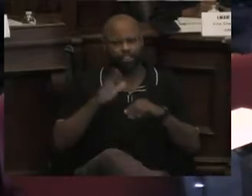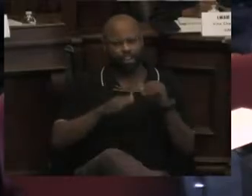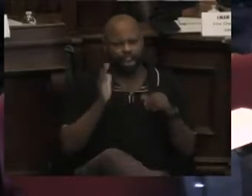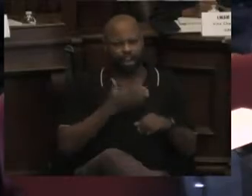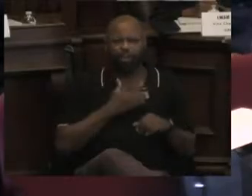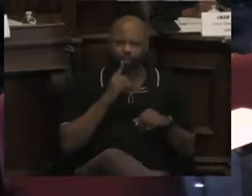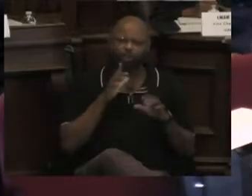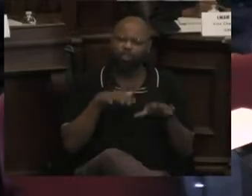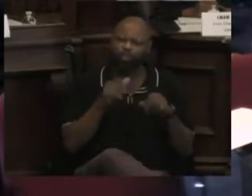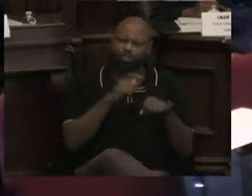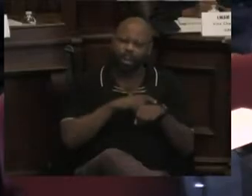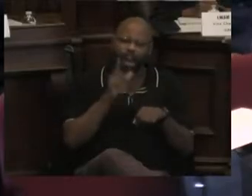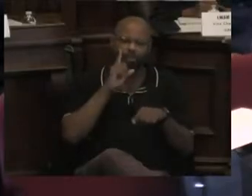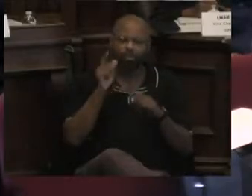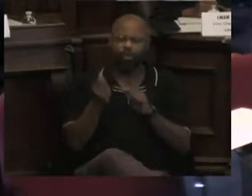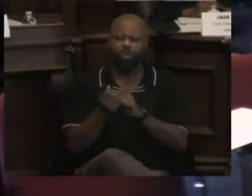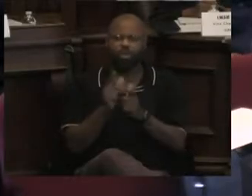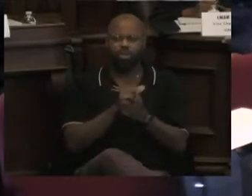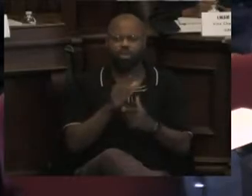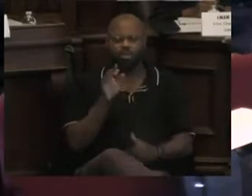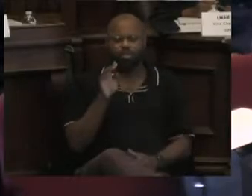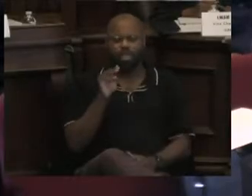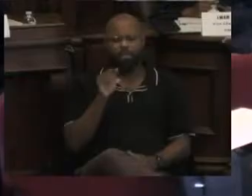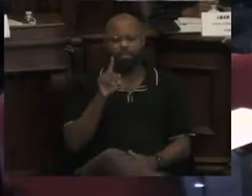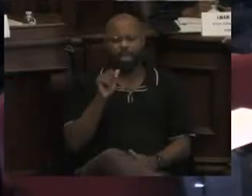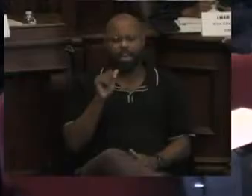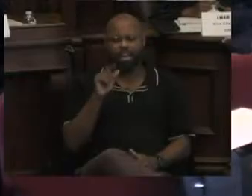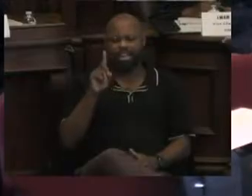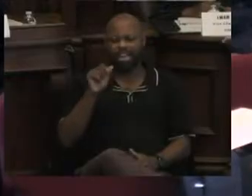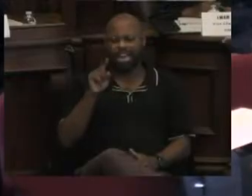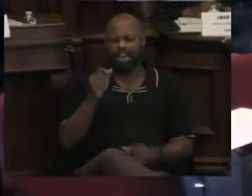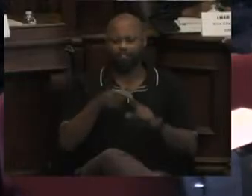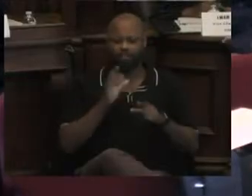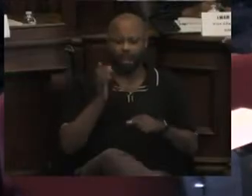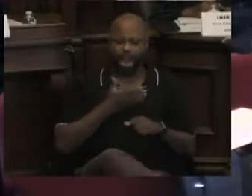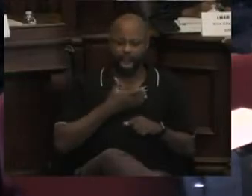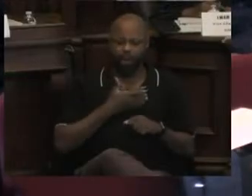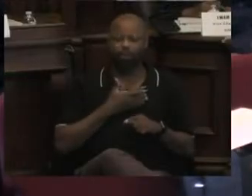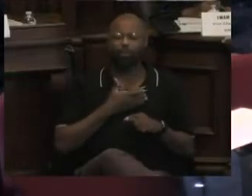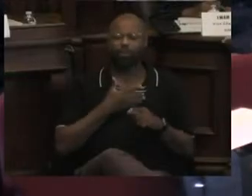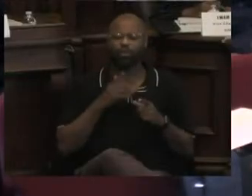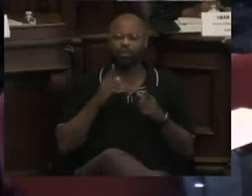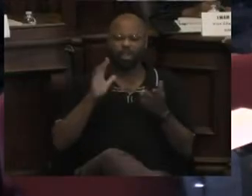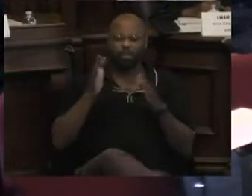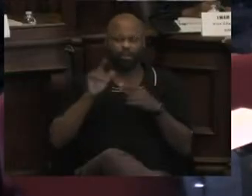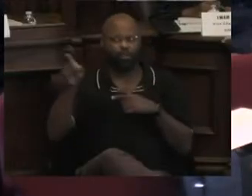forth, even though the data point is a bit different from ours. So it did take some time